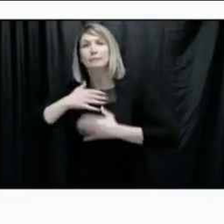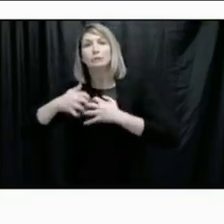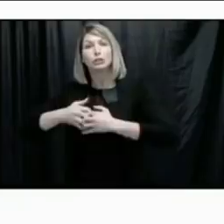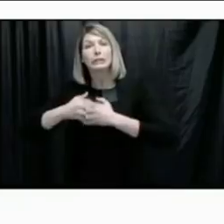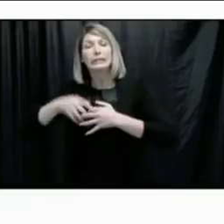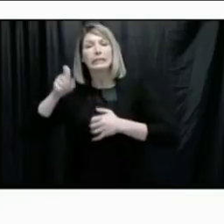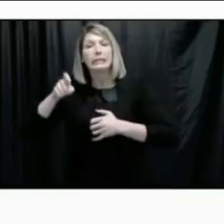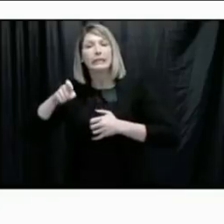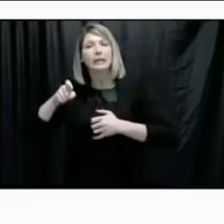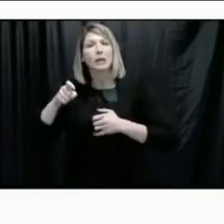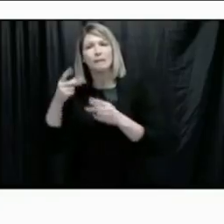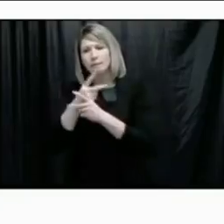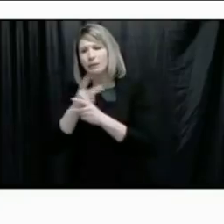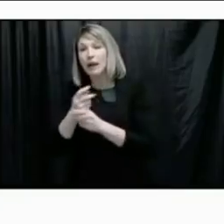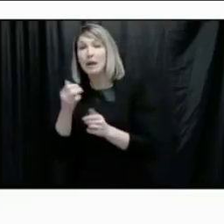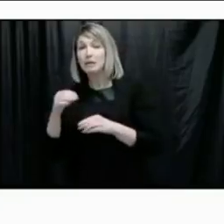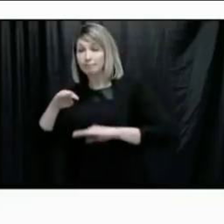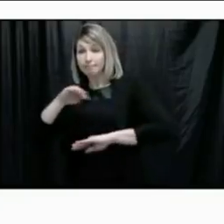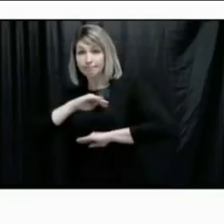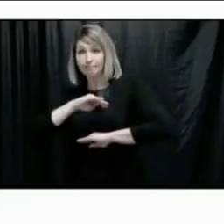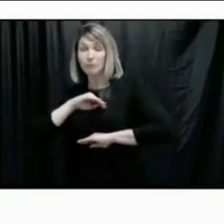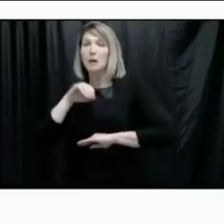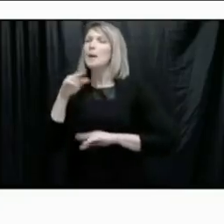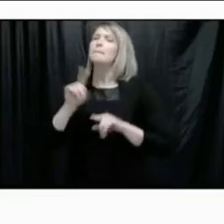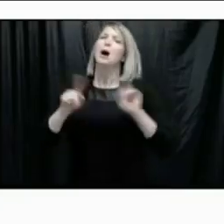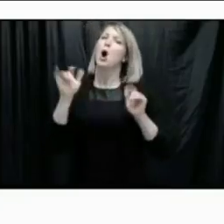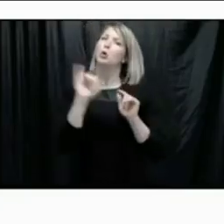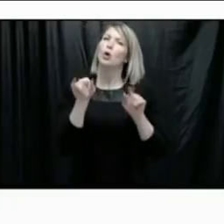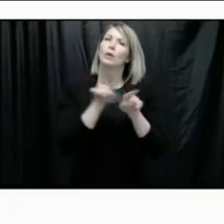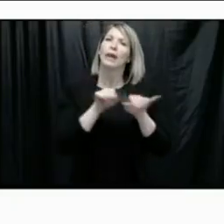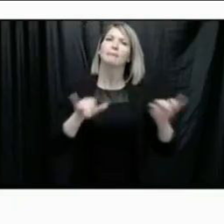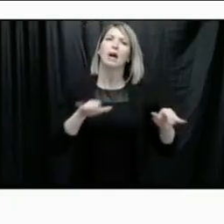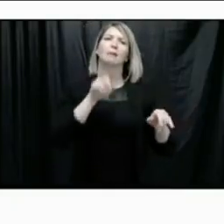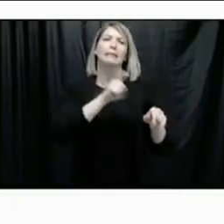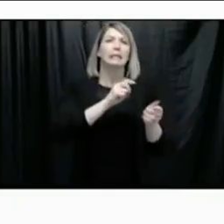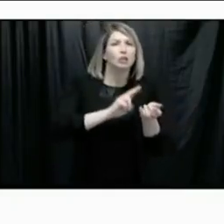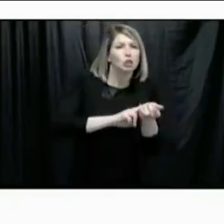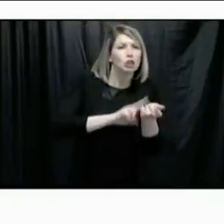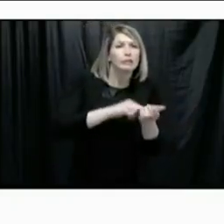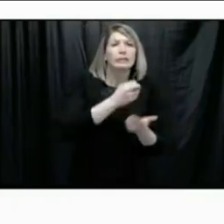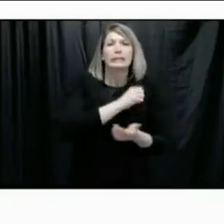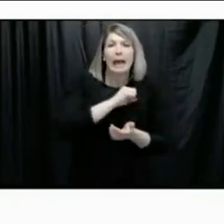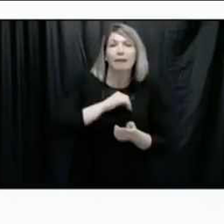VENTILATORS BUT IT GOES BEYOND THAT IN TERMS OF LOOKING AT THE NEEDS IN TERMS OF HUMAN